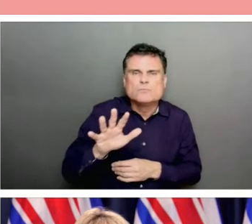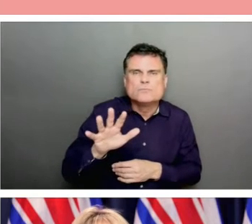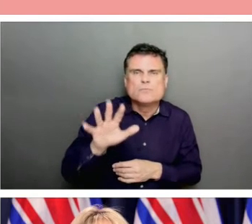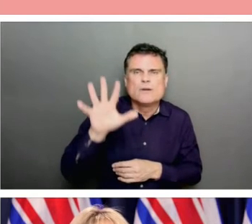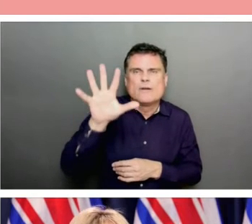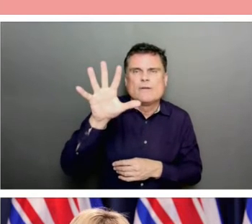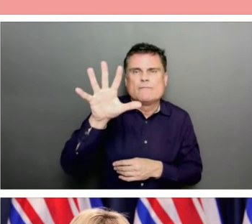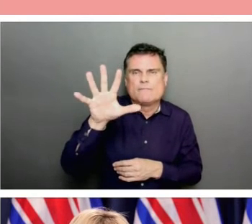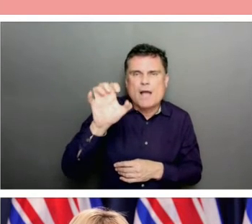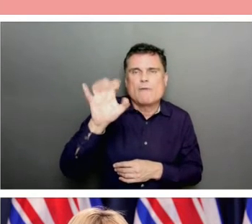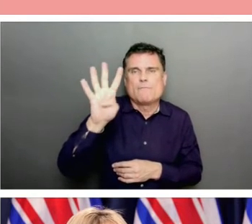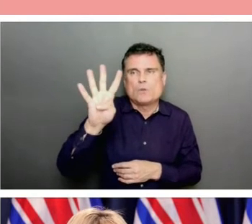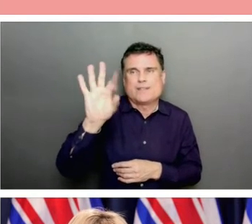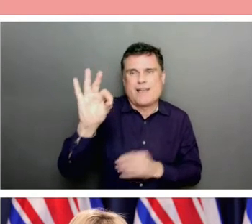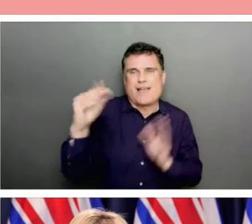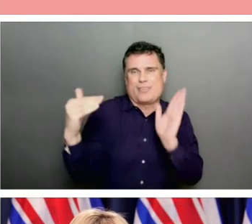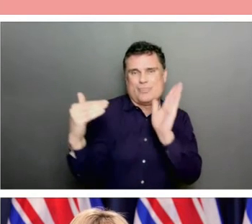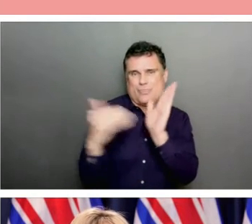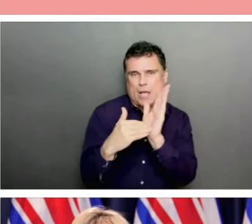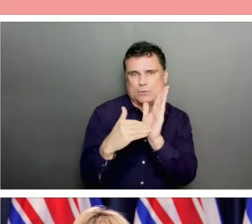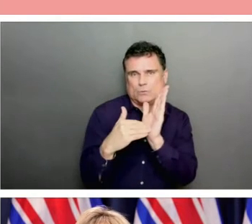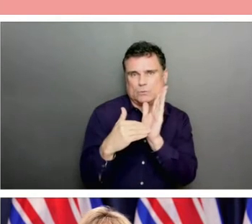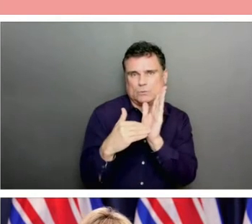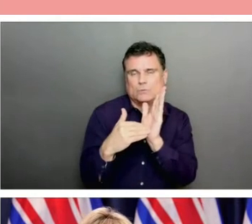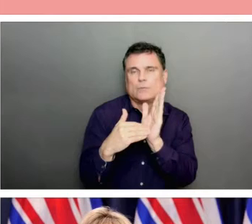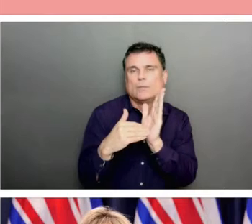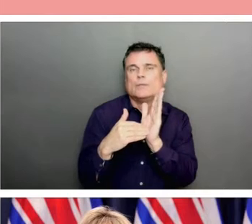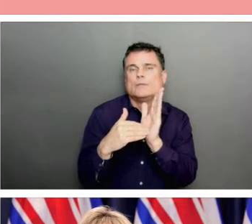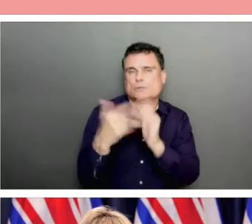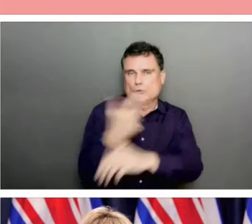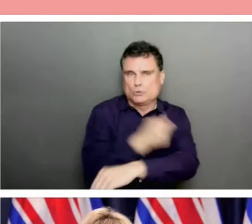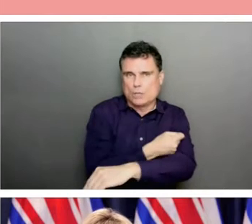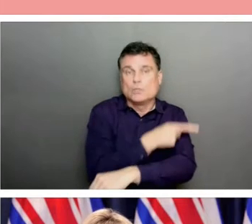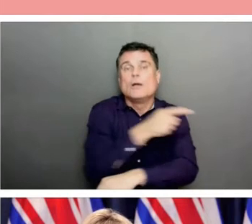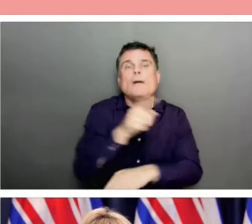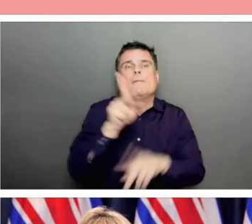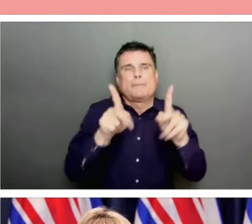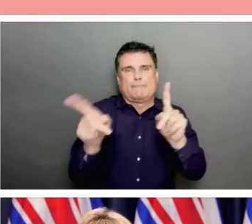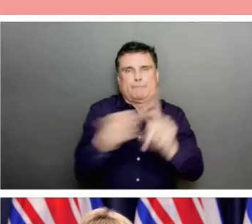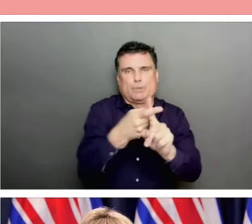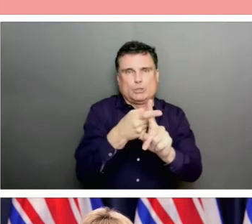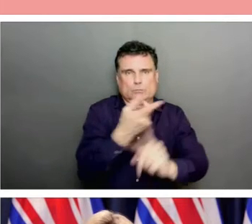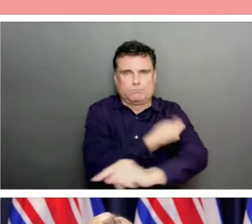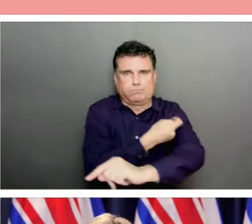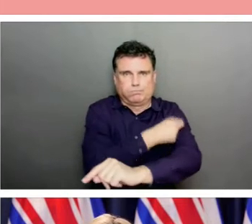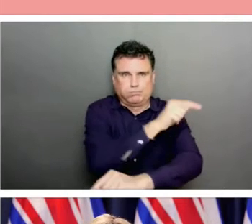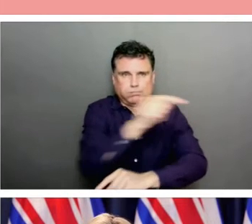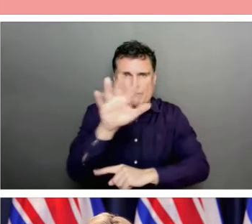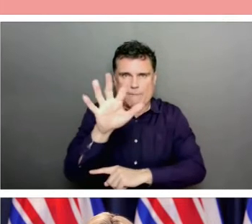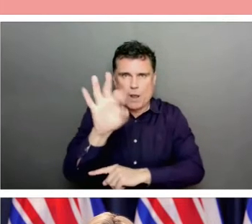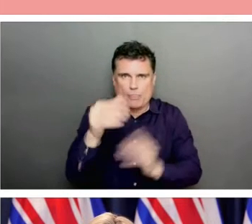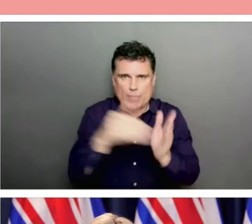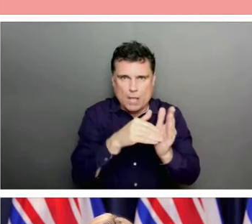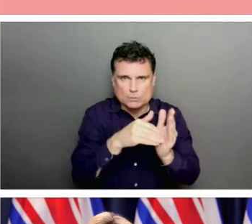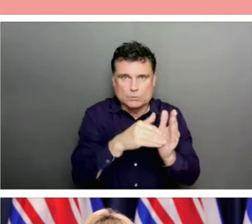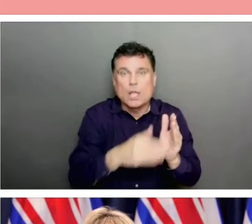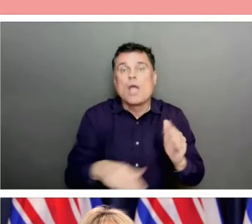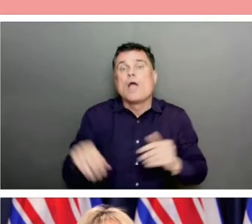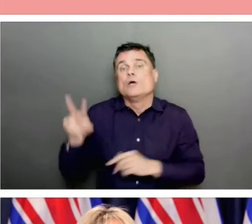first phase, so for December, the vaccine that came last week, this week